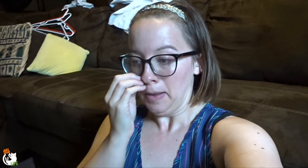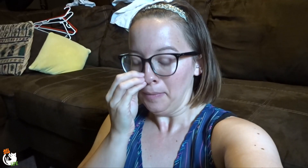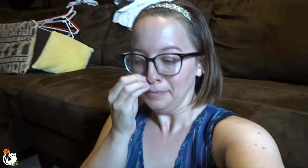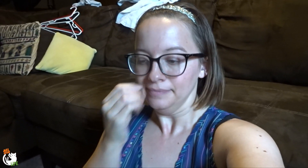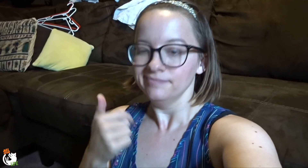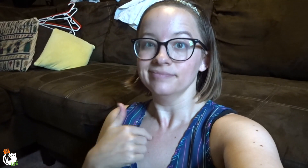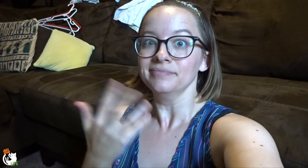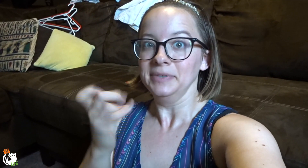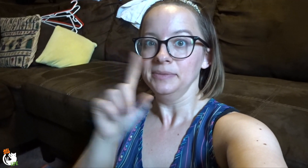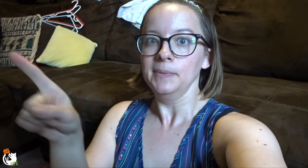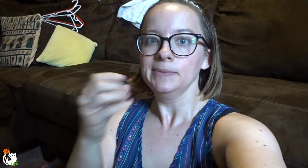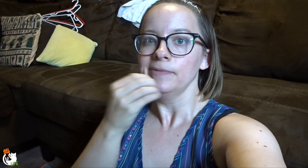And...